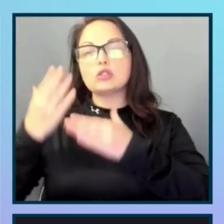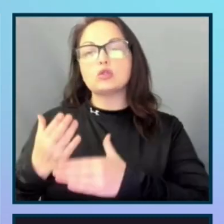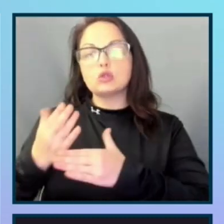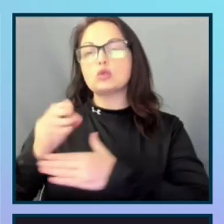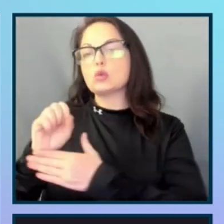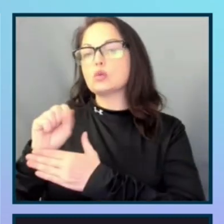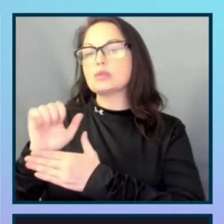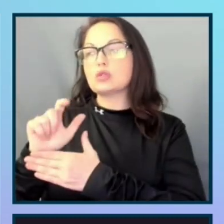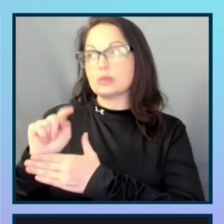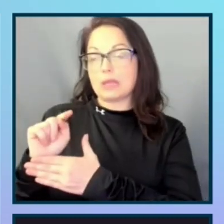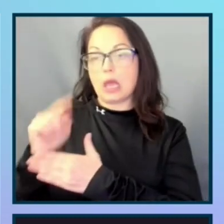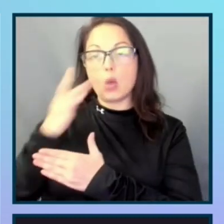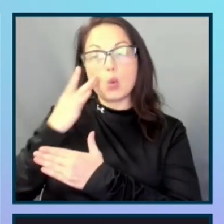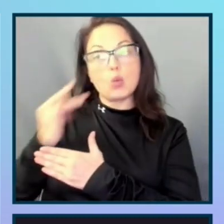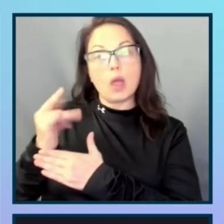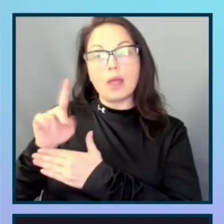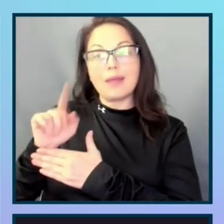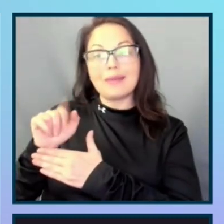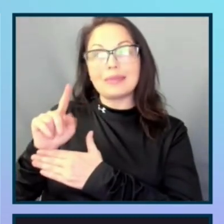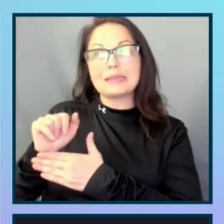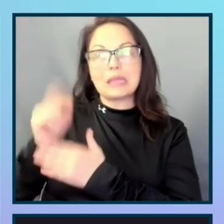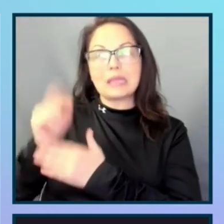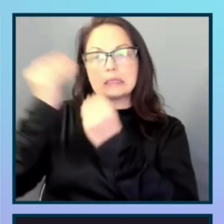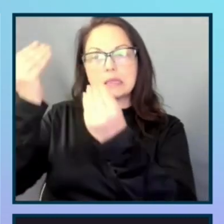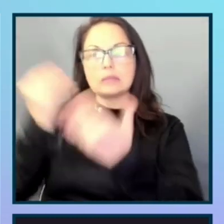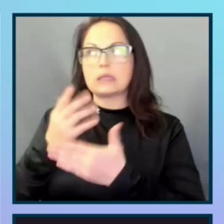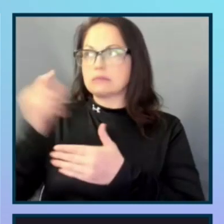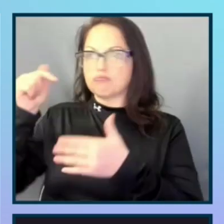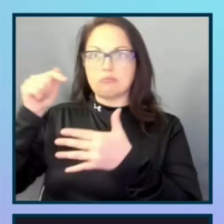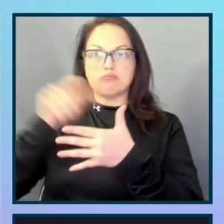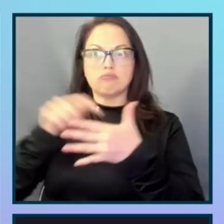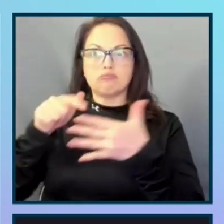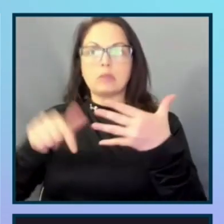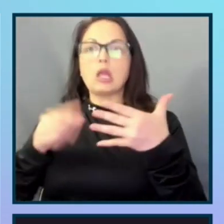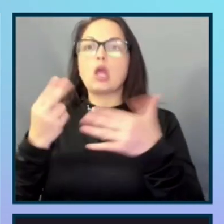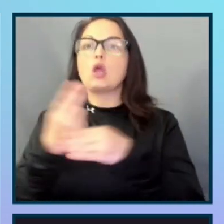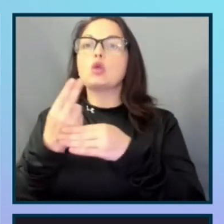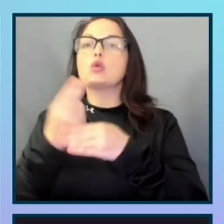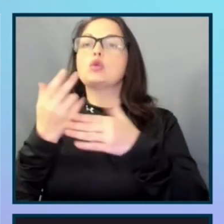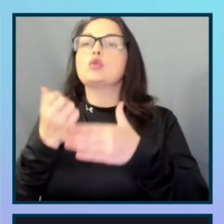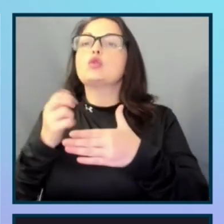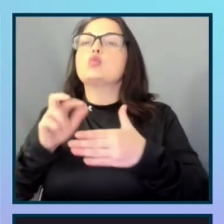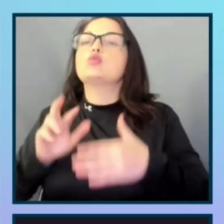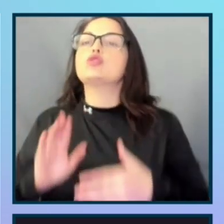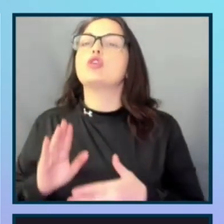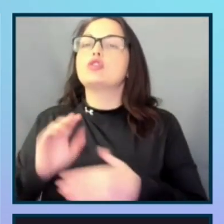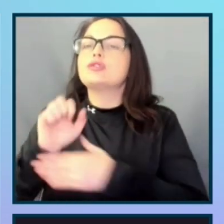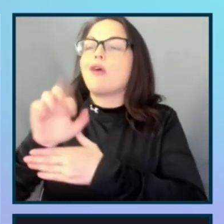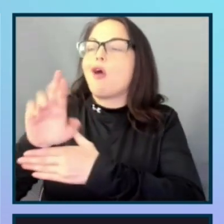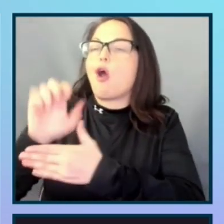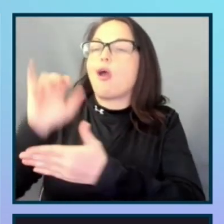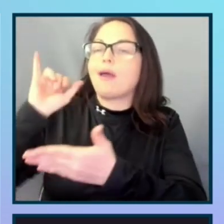that this is who our users are. But unfortunately, if a data only has a certain number